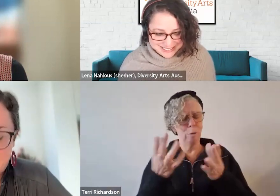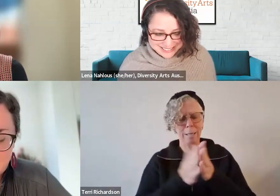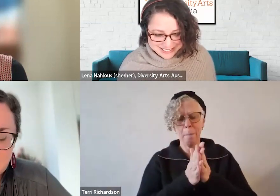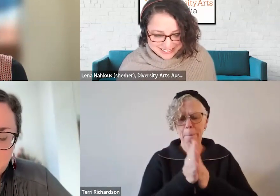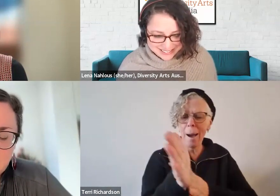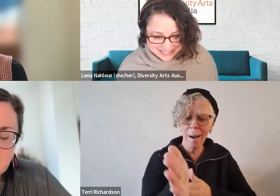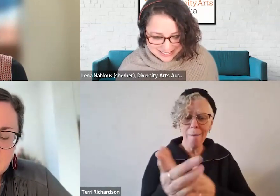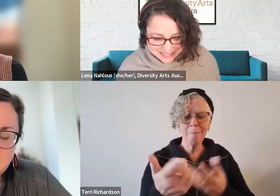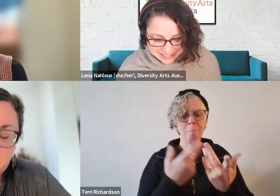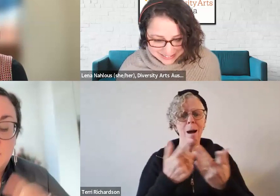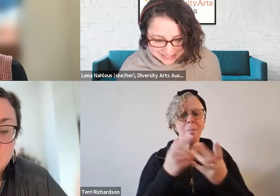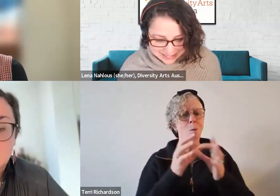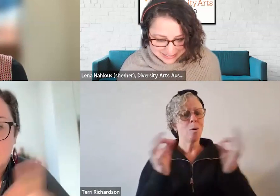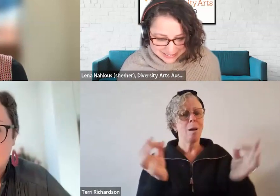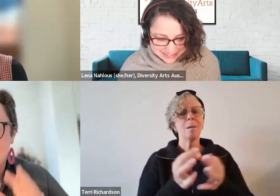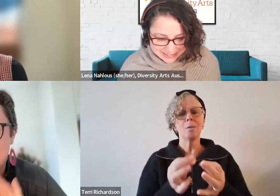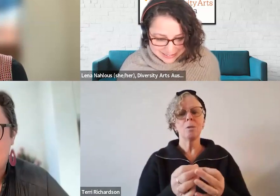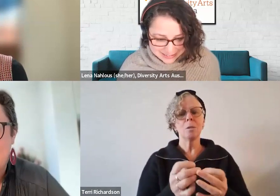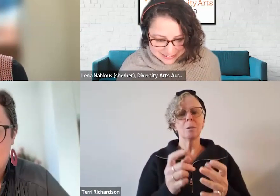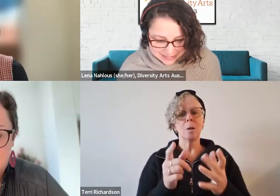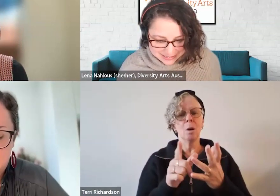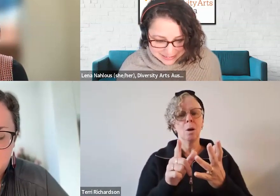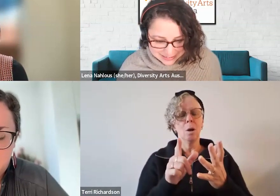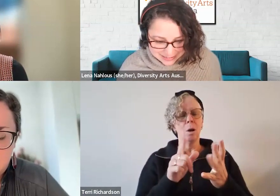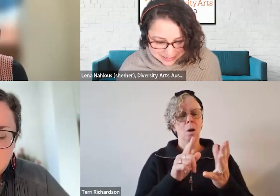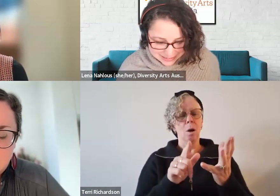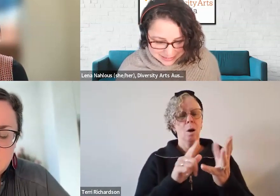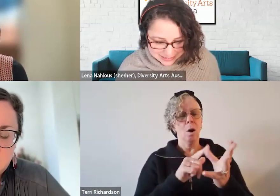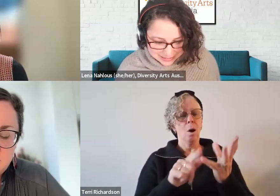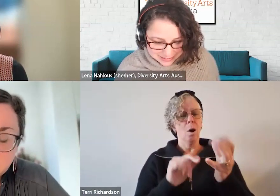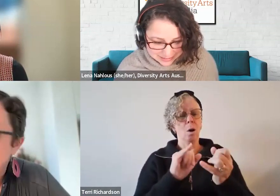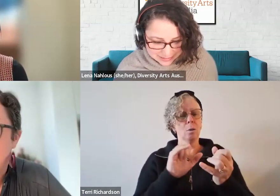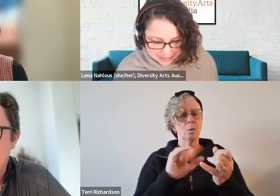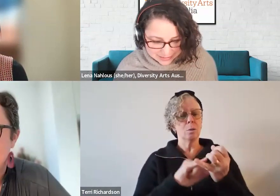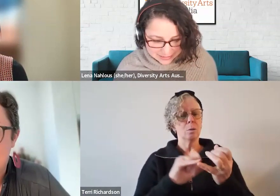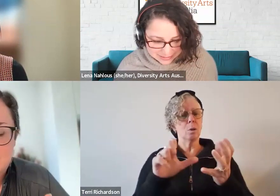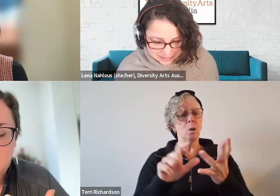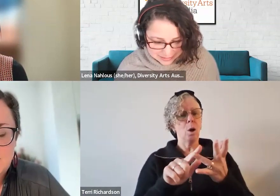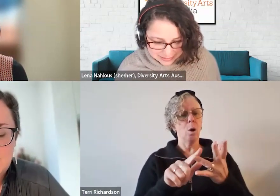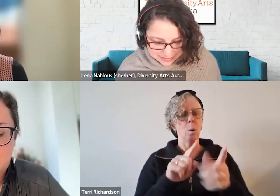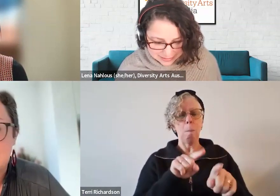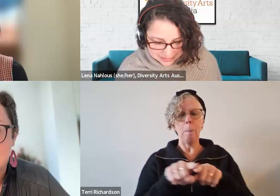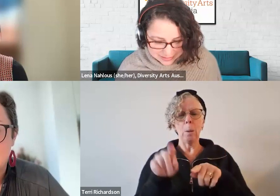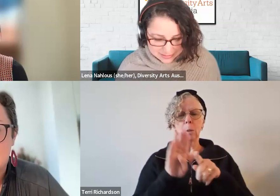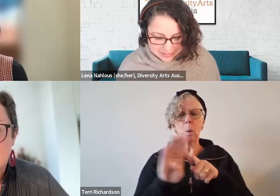And both the research and my own has showed that the majority of board members have never been inducted,